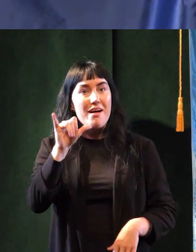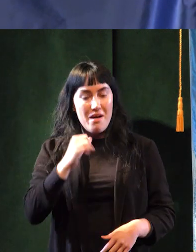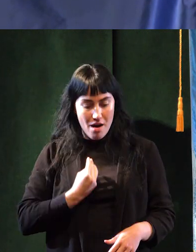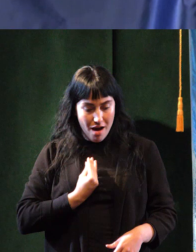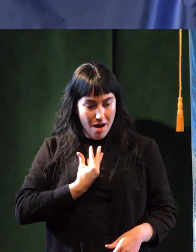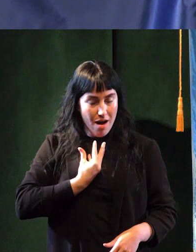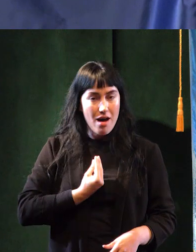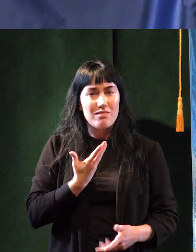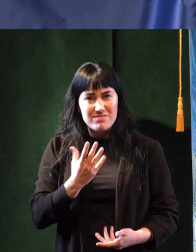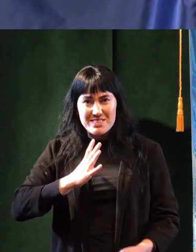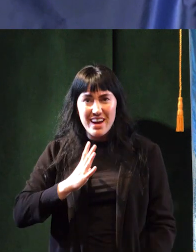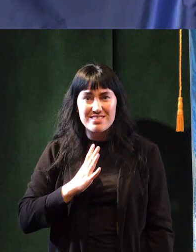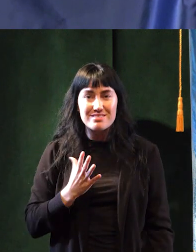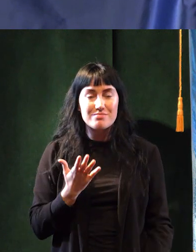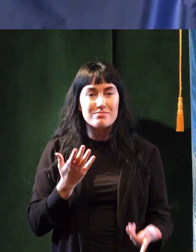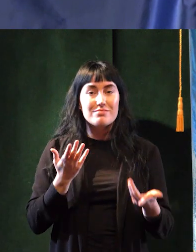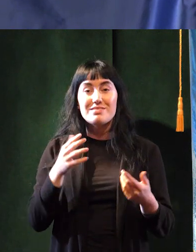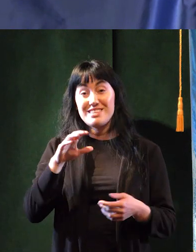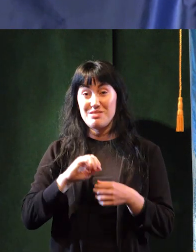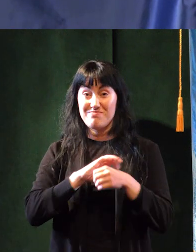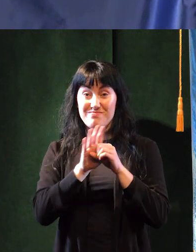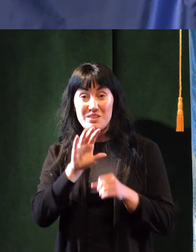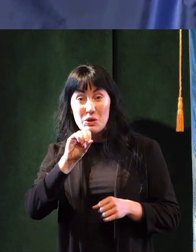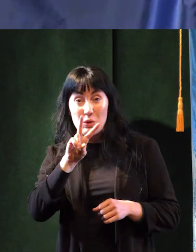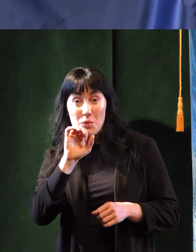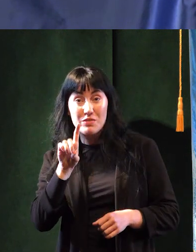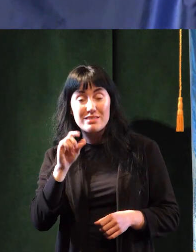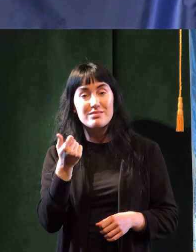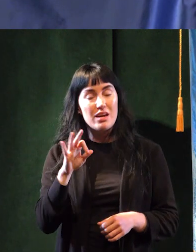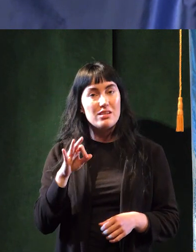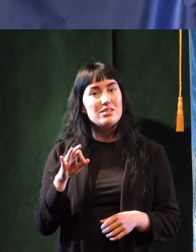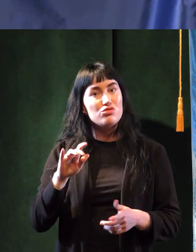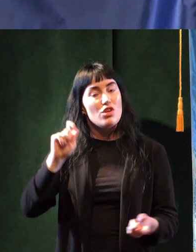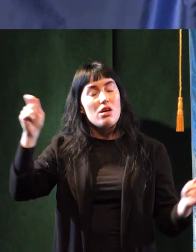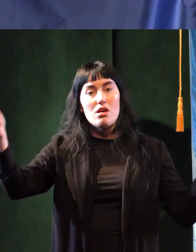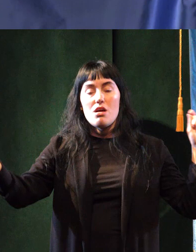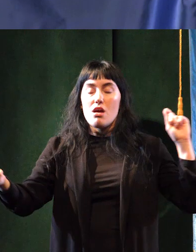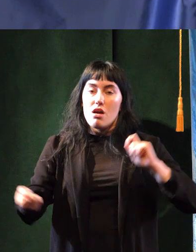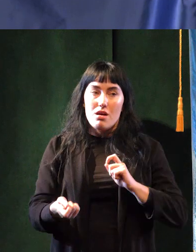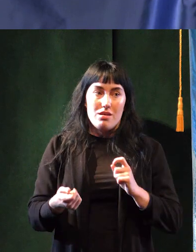and that's okay certainly Kovan 19 has changed the world as we know it and we